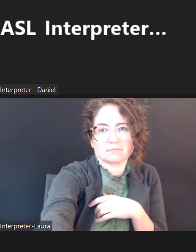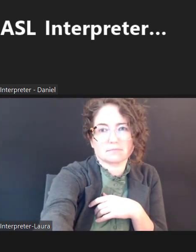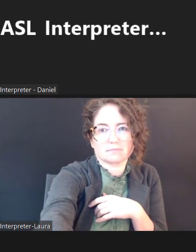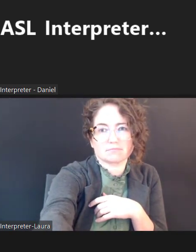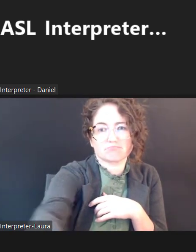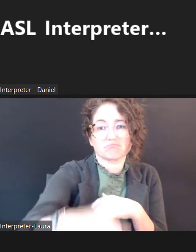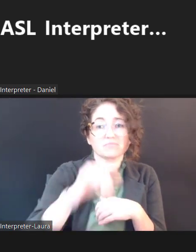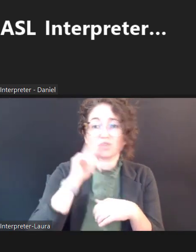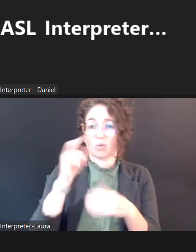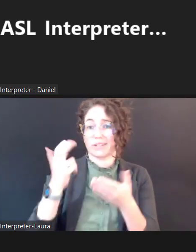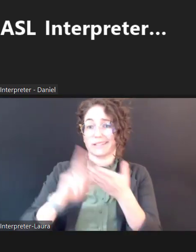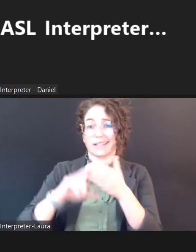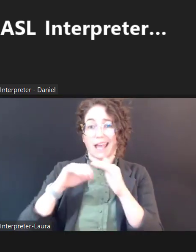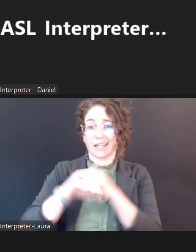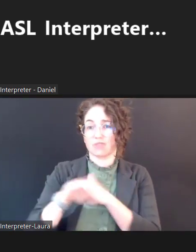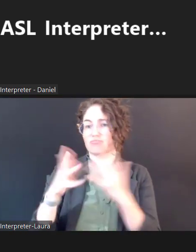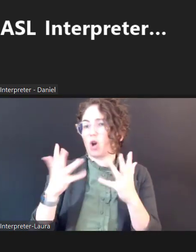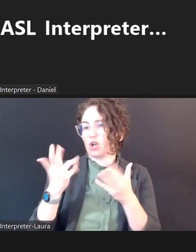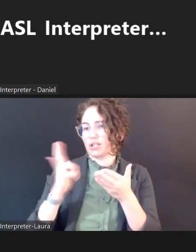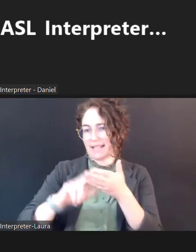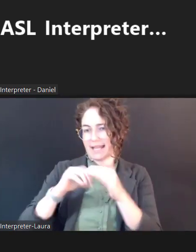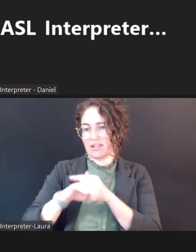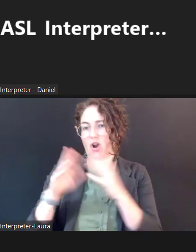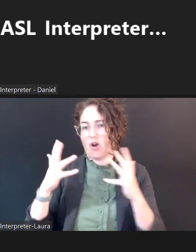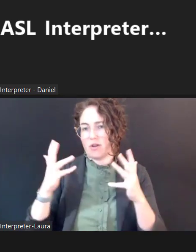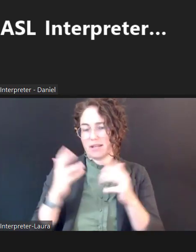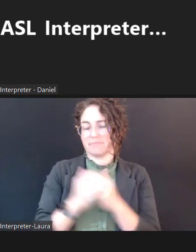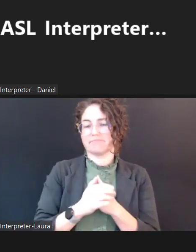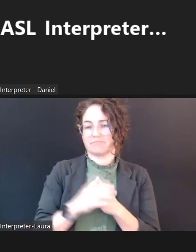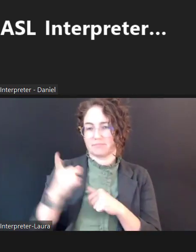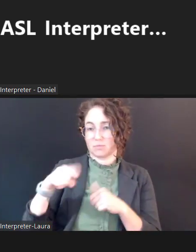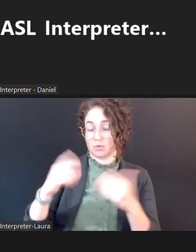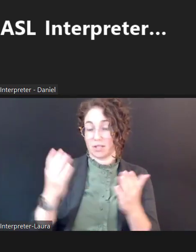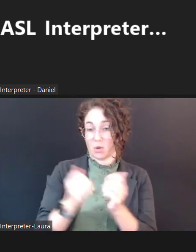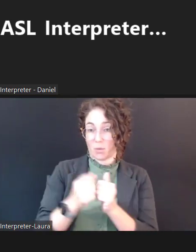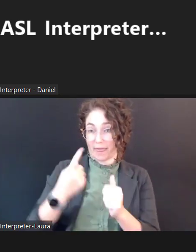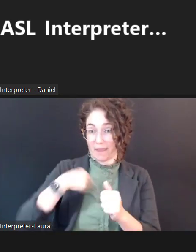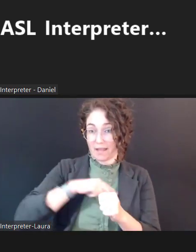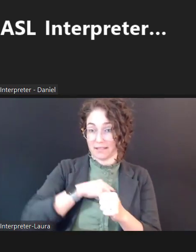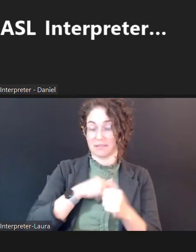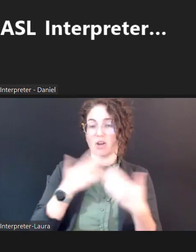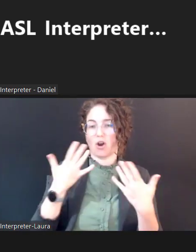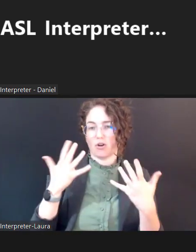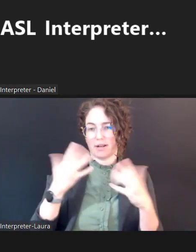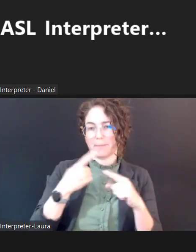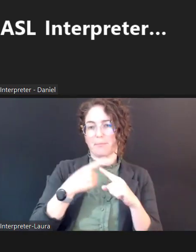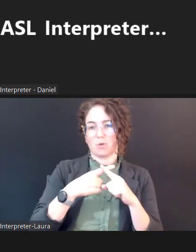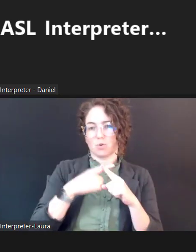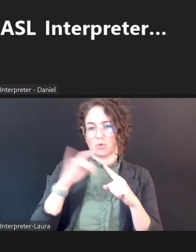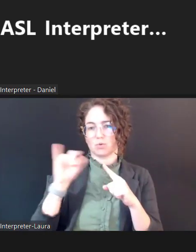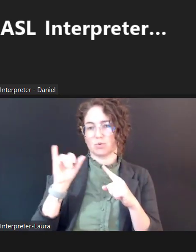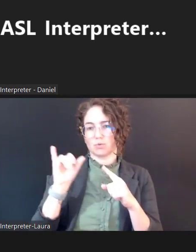You are with us and you are muted. We're going to be opening up a text field toward the end of our